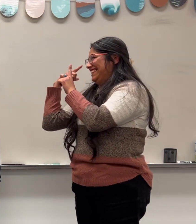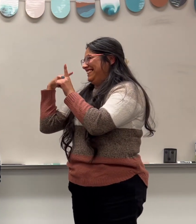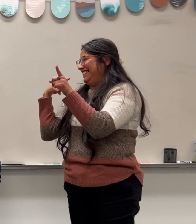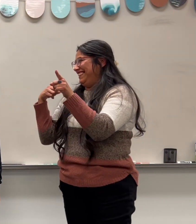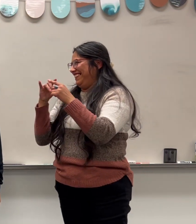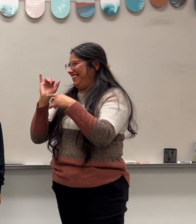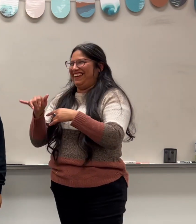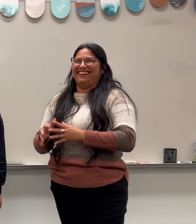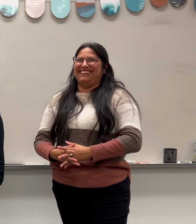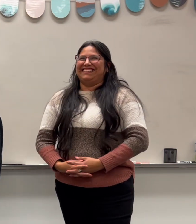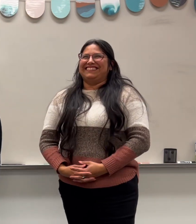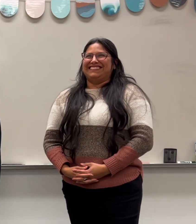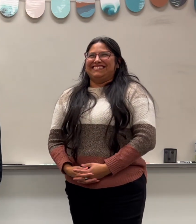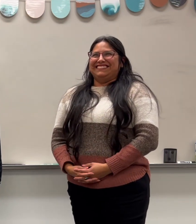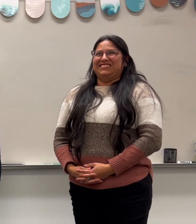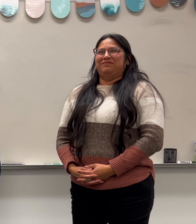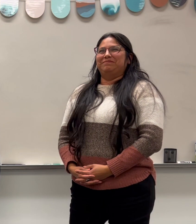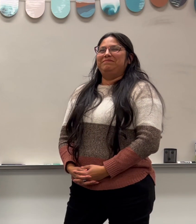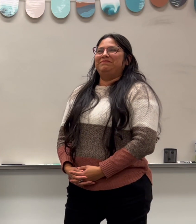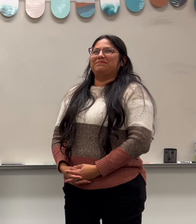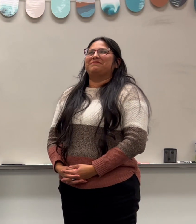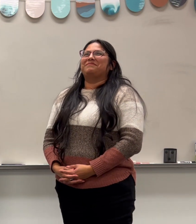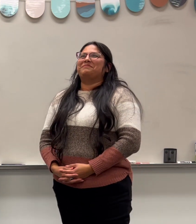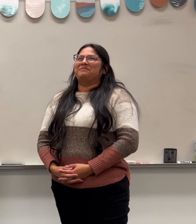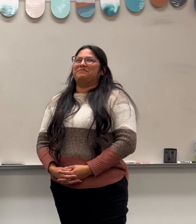find that very interesting the regional dialects is something you just don't is something that's